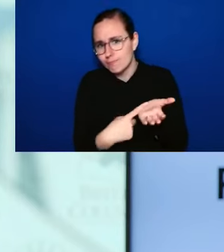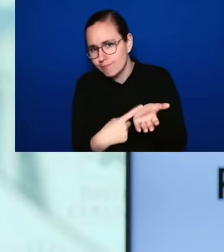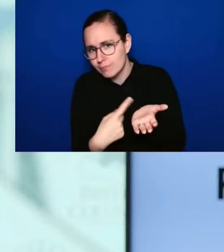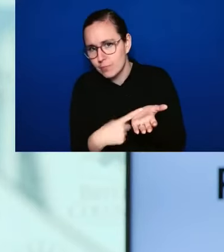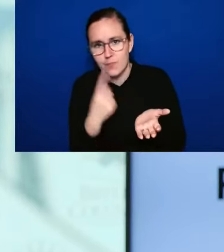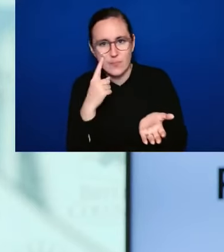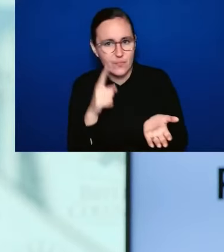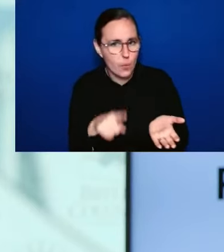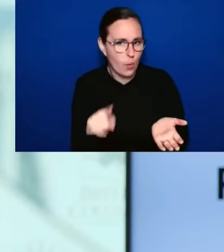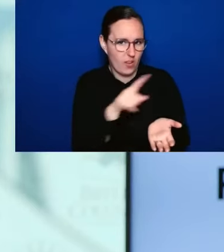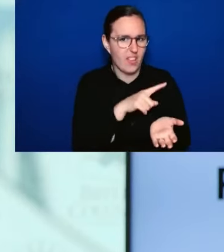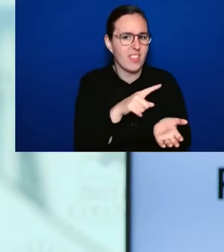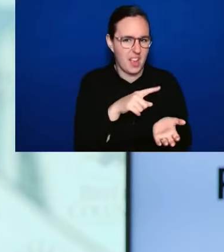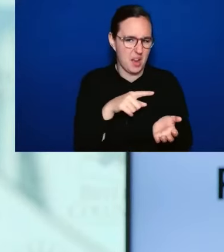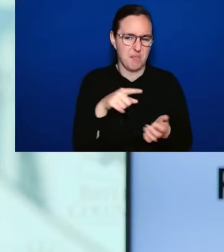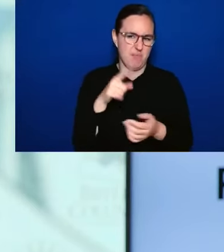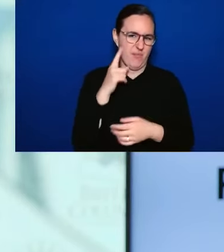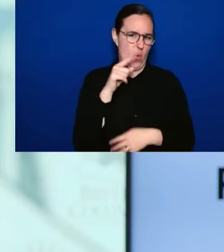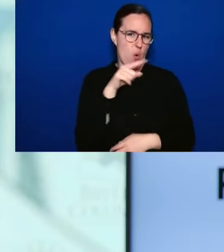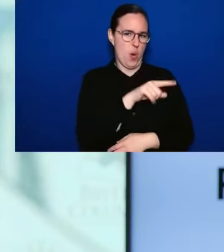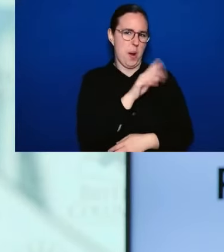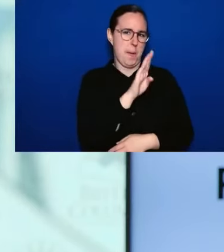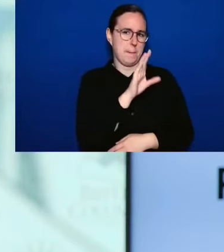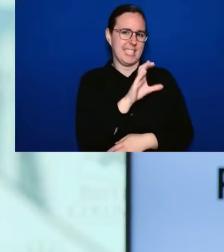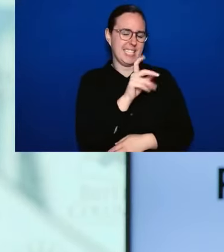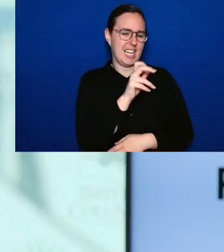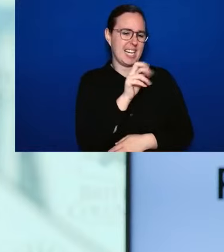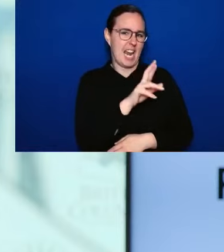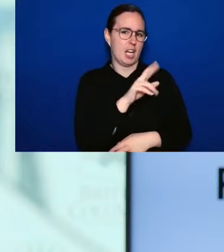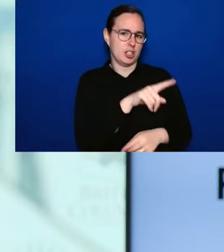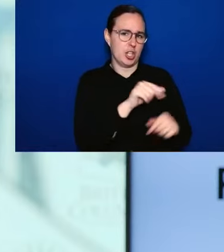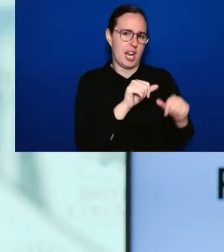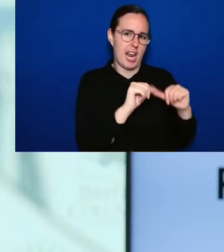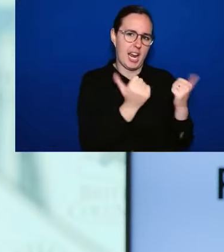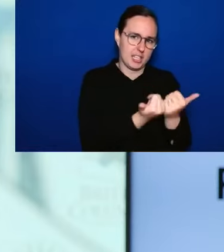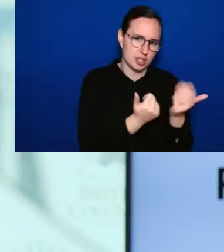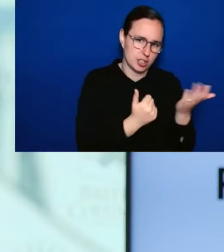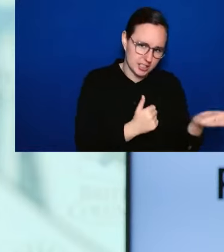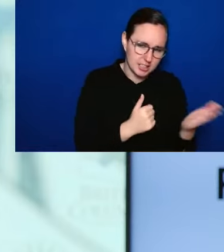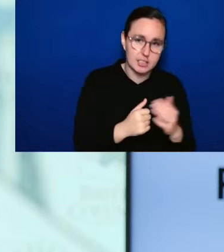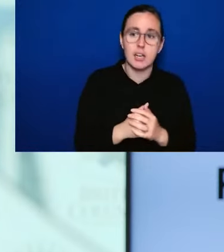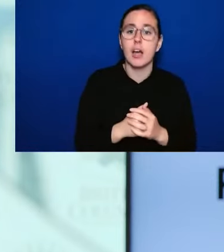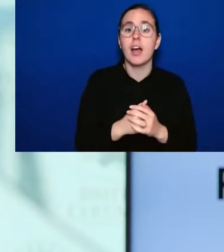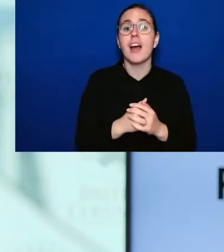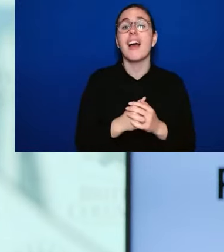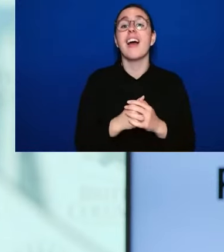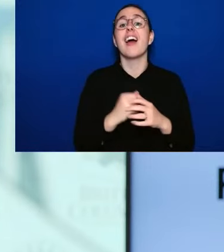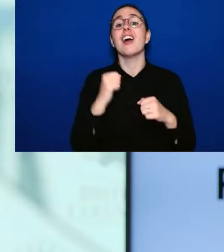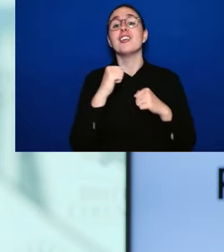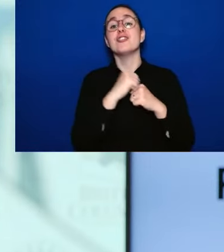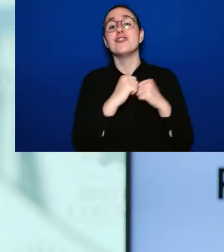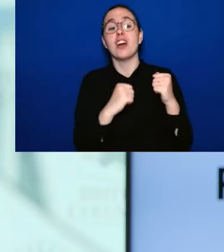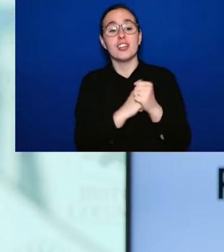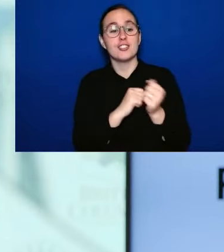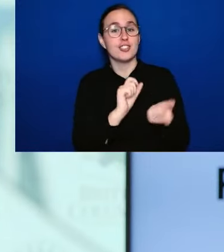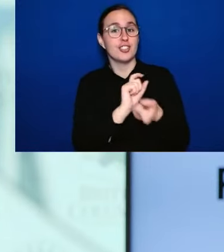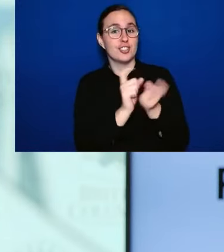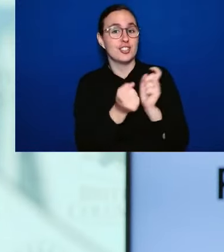talking about a structural changes made on the previous government. I don't think this is something issues frontal